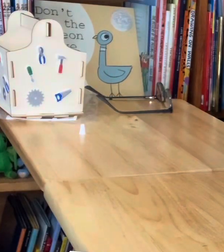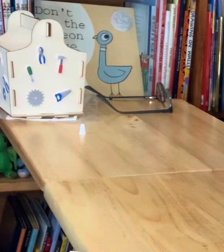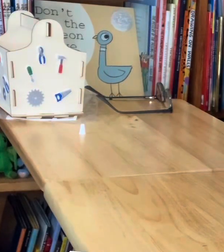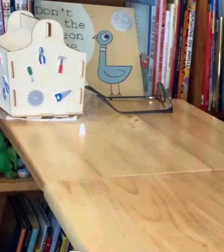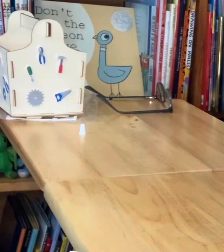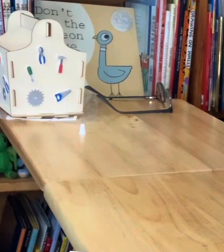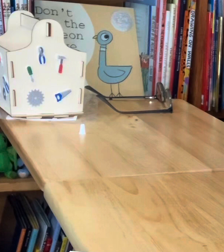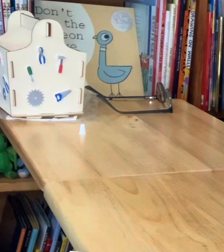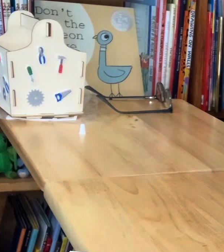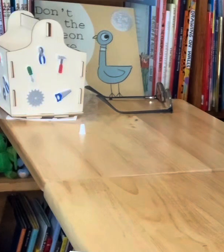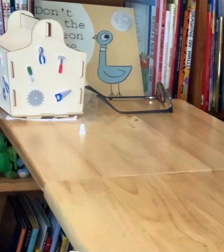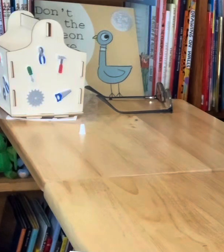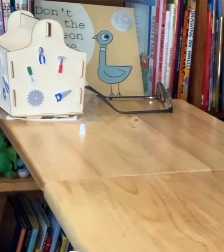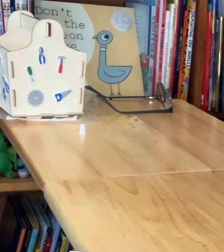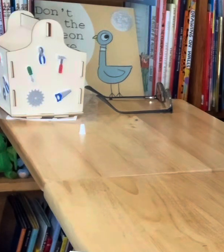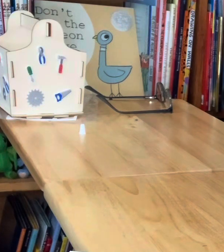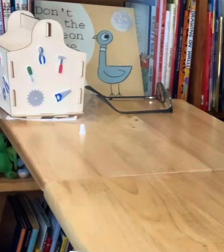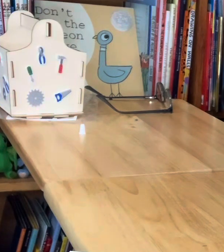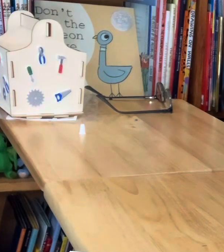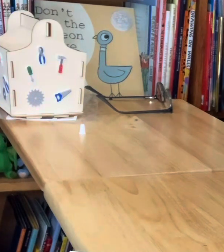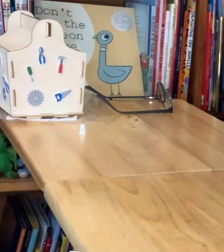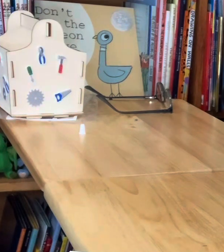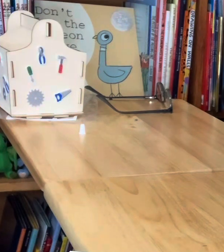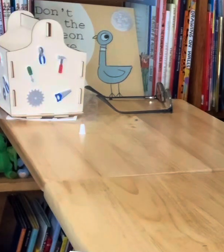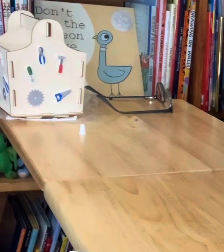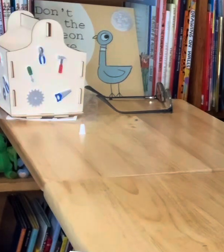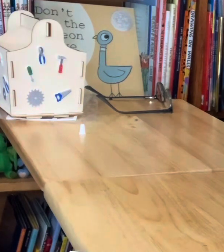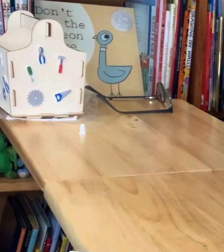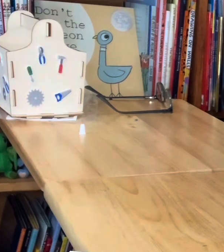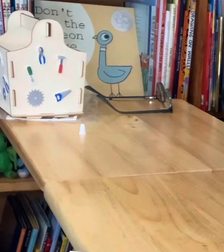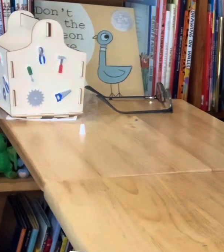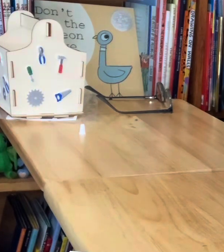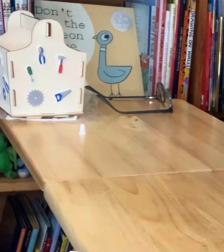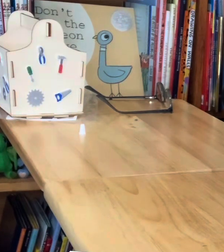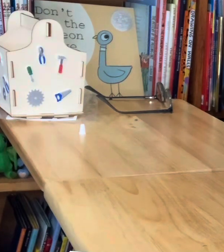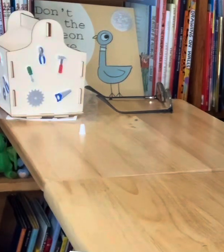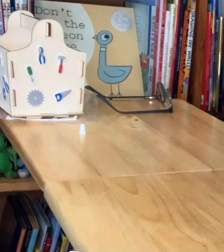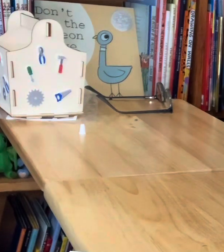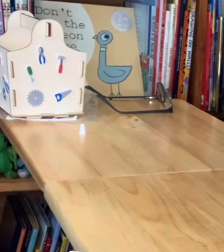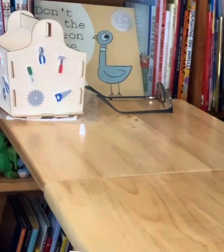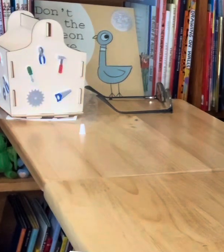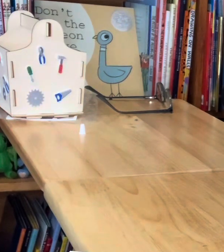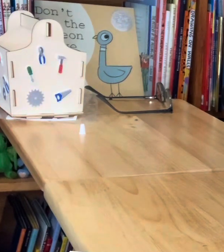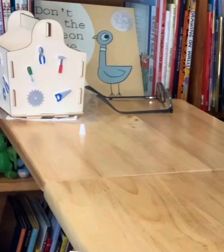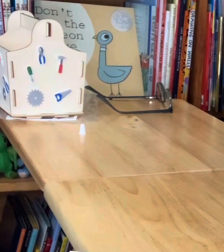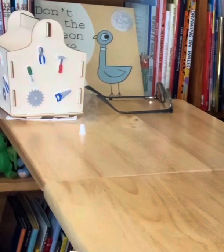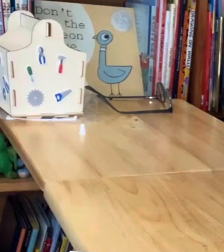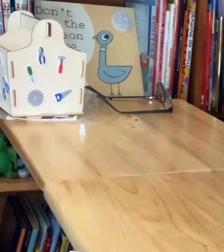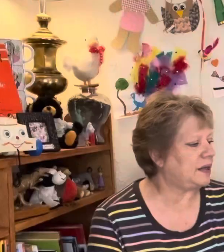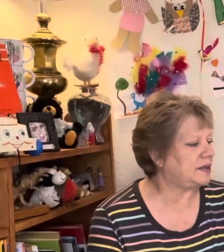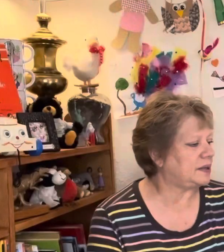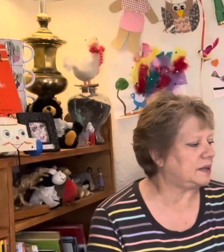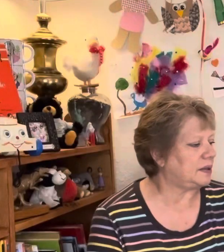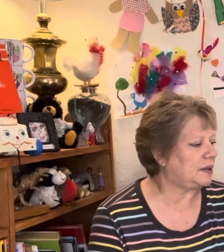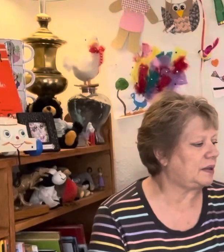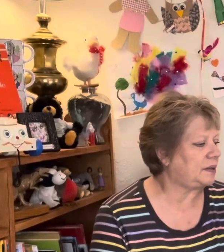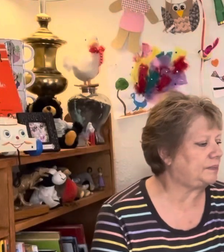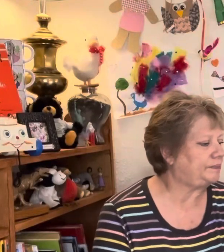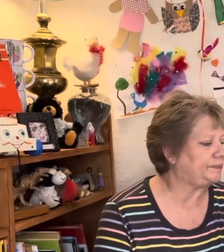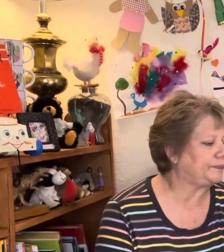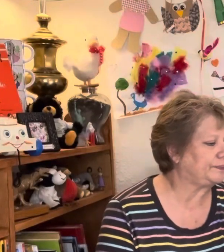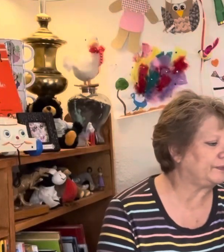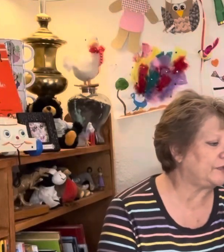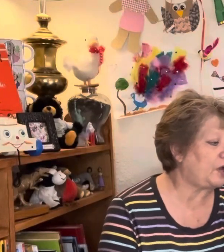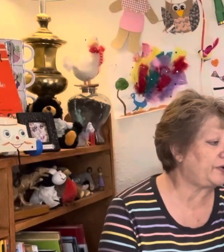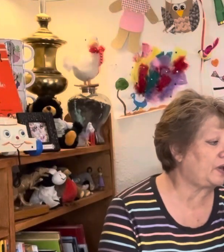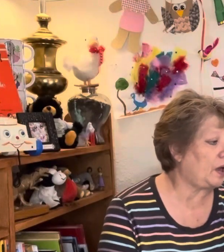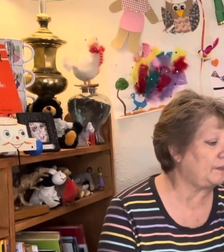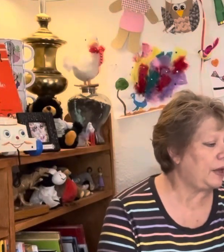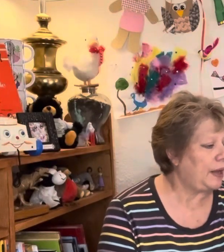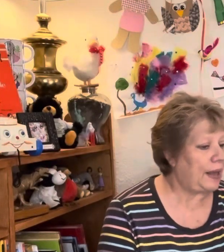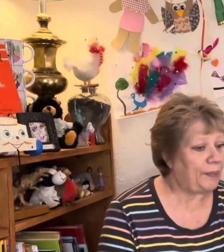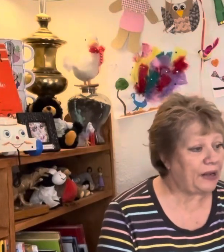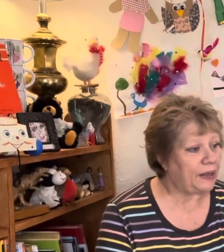my great-grandfather, who was from Scotland, lived in the basement of my grandma's house, his daughter-in-law.